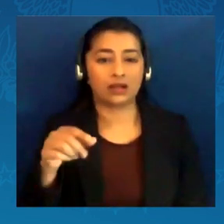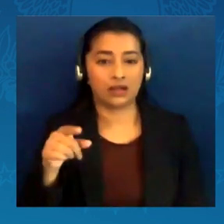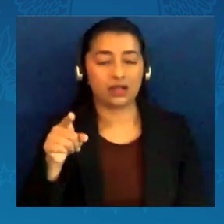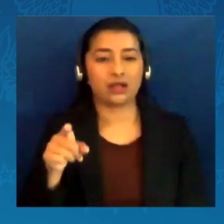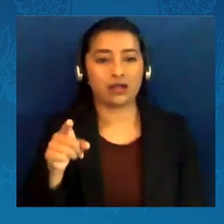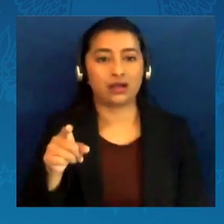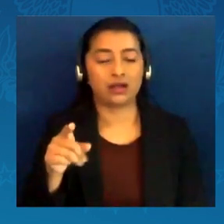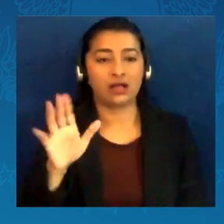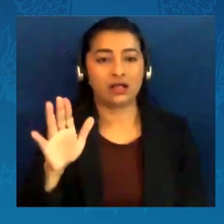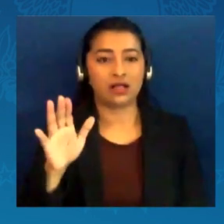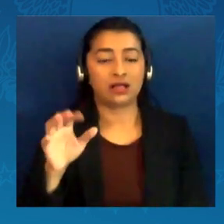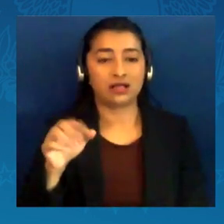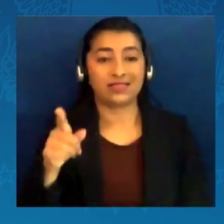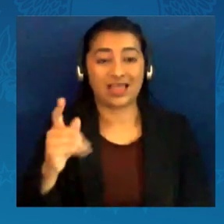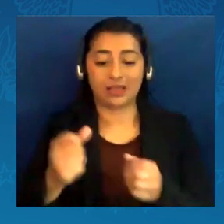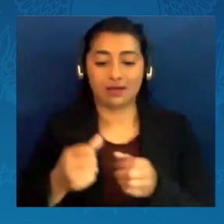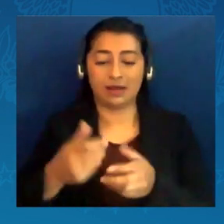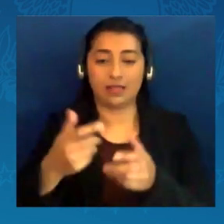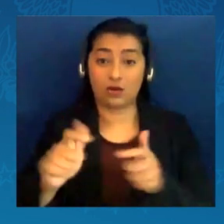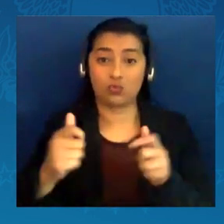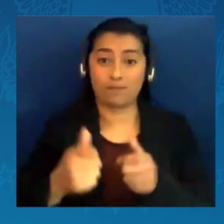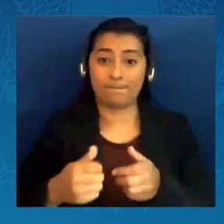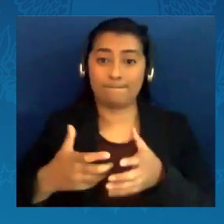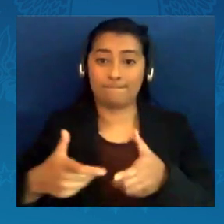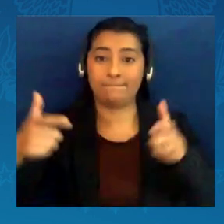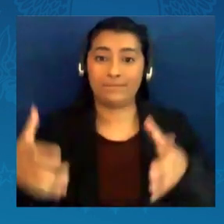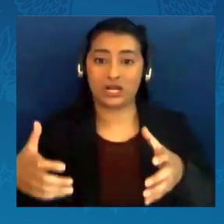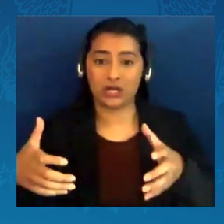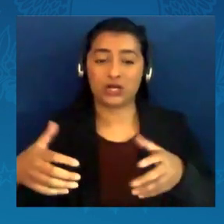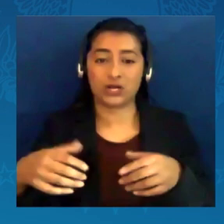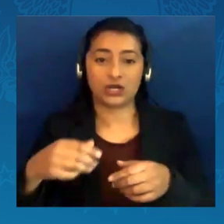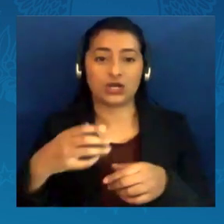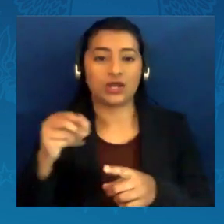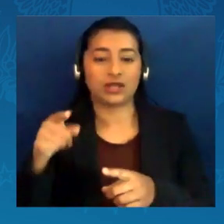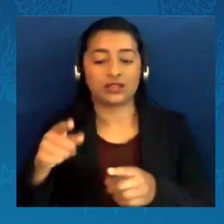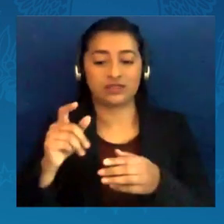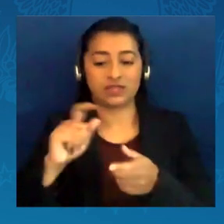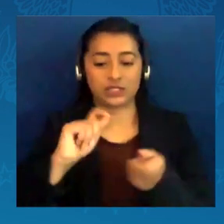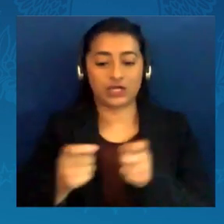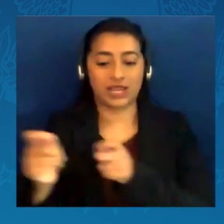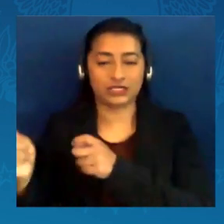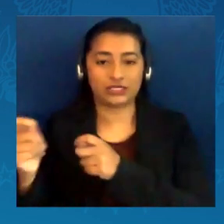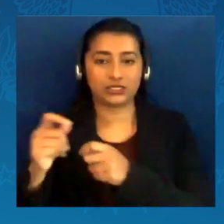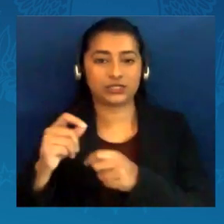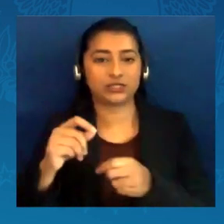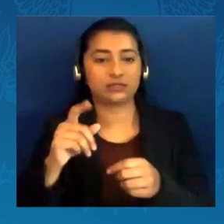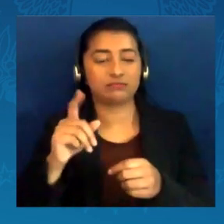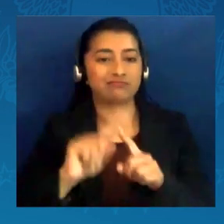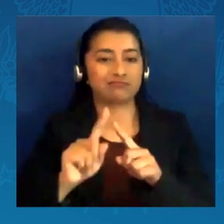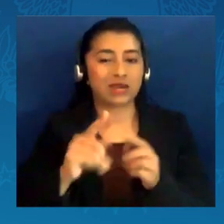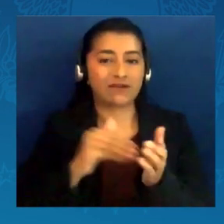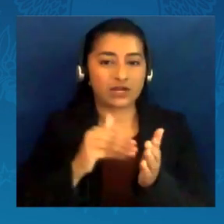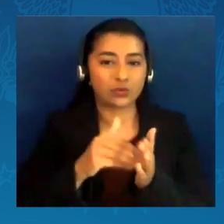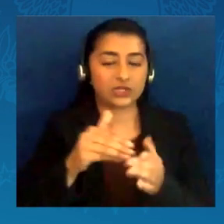and it changes the different frequencies that they can listen to that affects not only their behavior